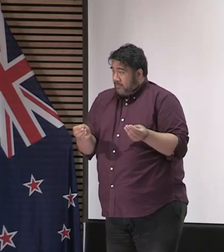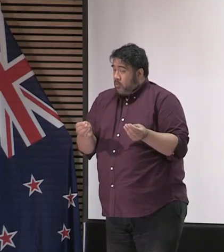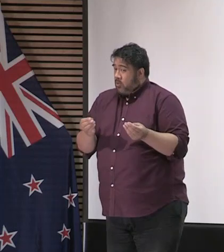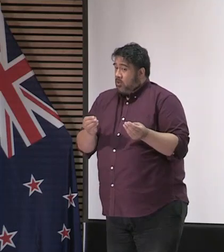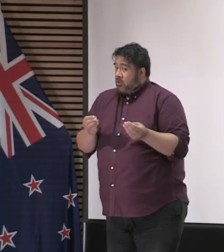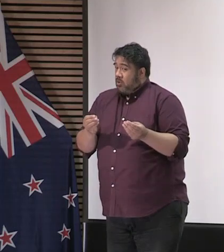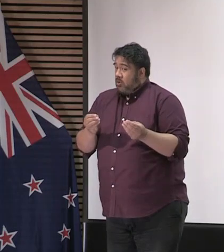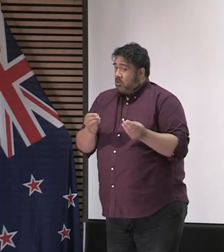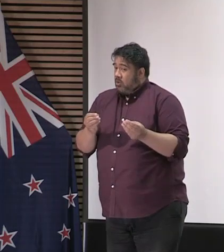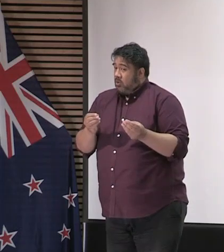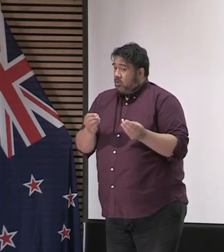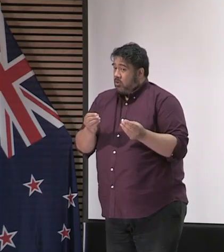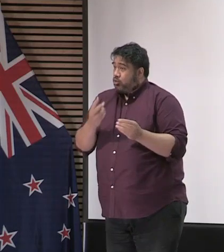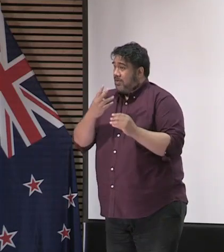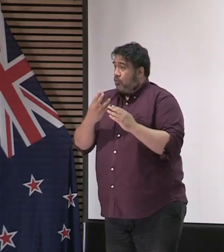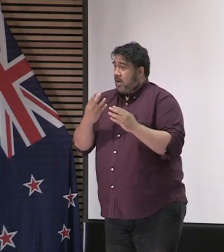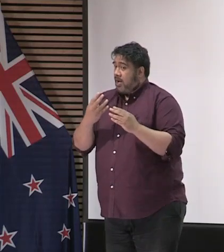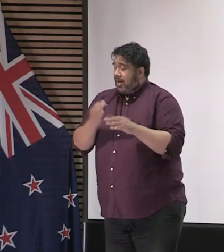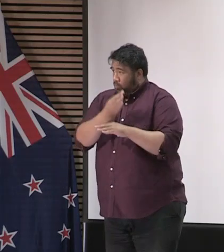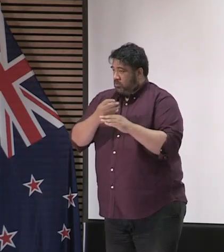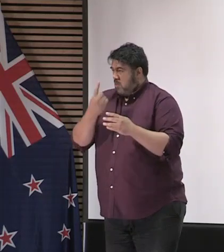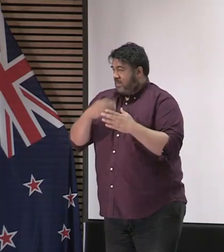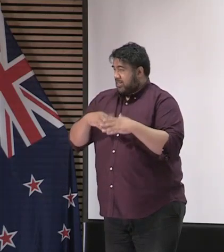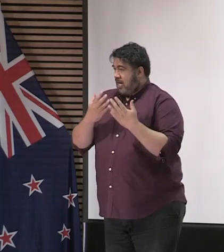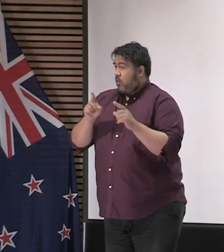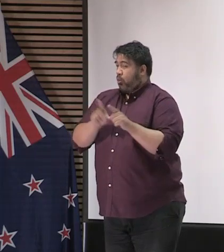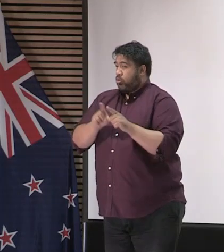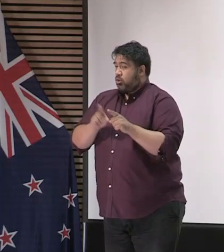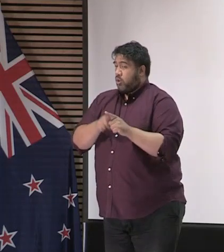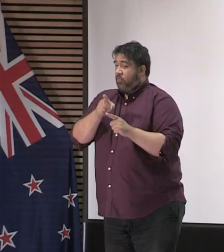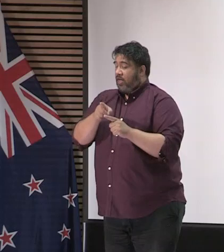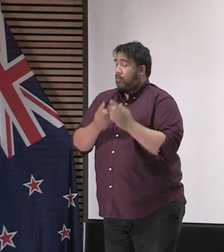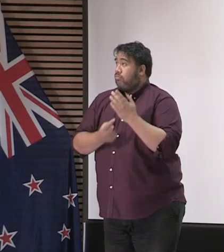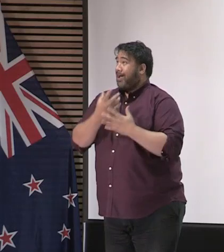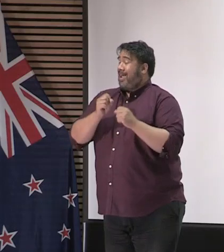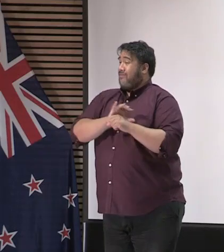for at least 48 hours and that it is at least 10 days since